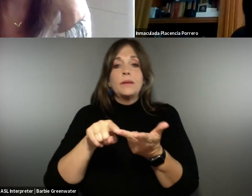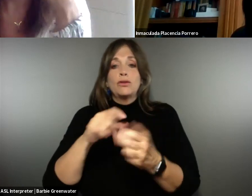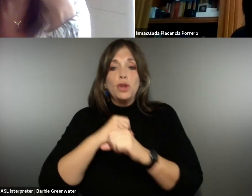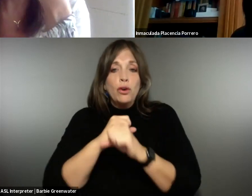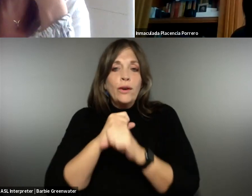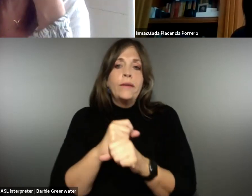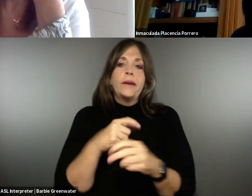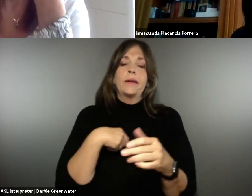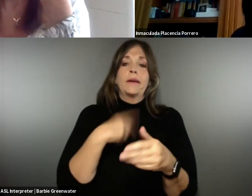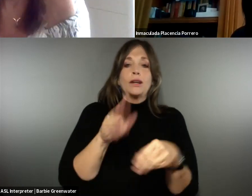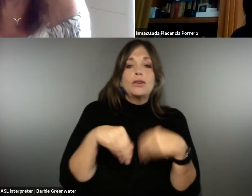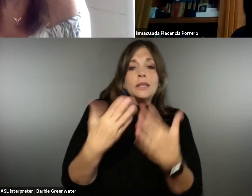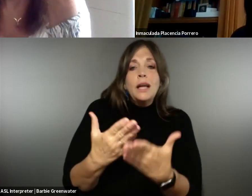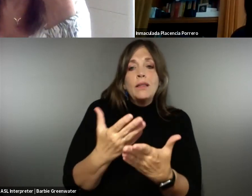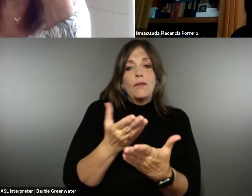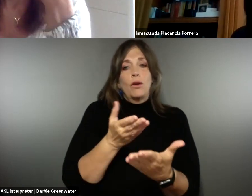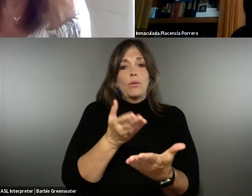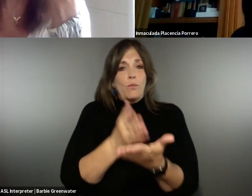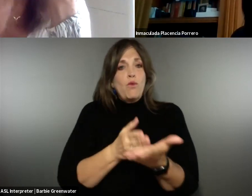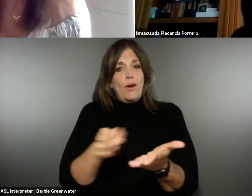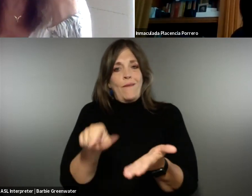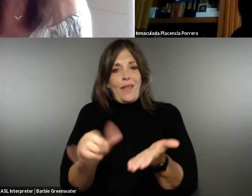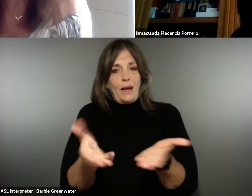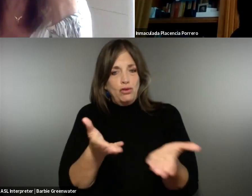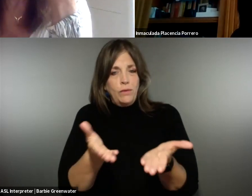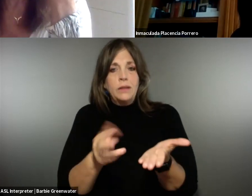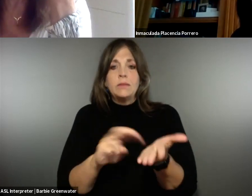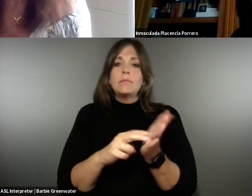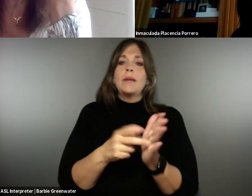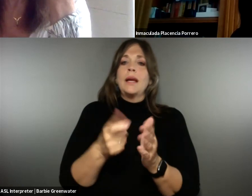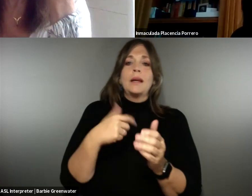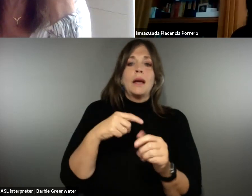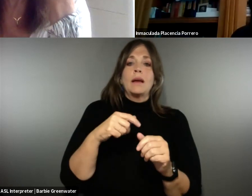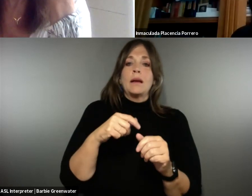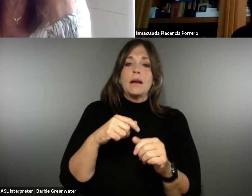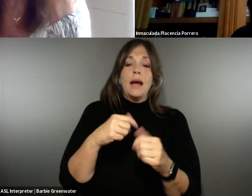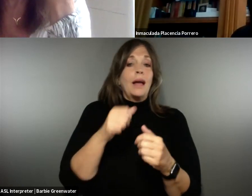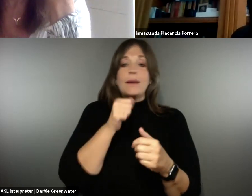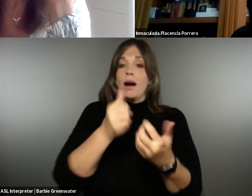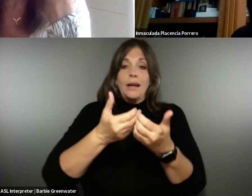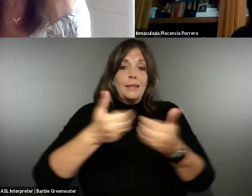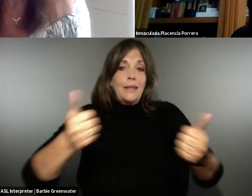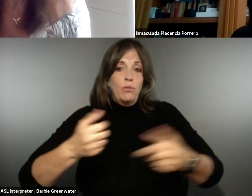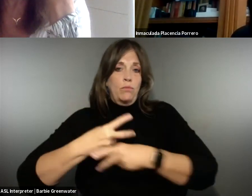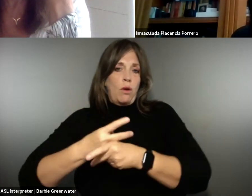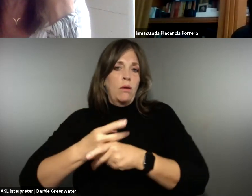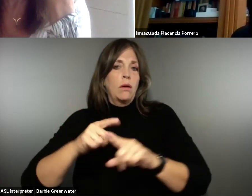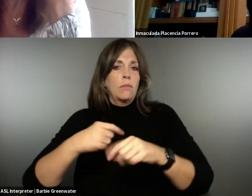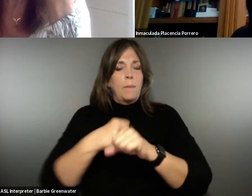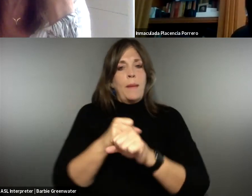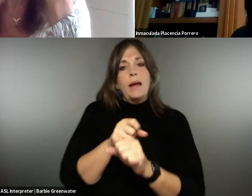payment, when delivered as part of the service. Instead of a separate product, but making it perceivable, operable, understandable